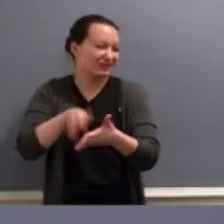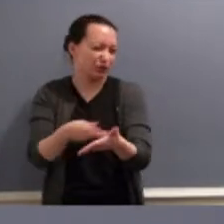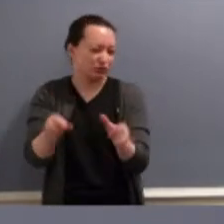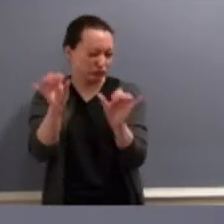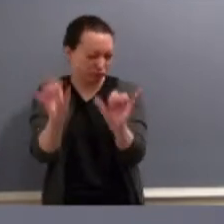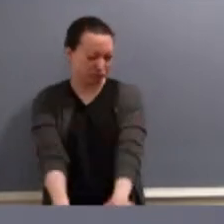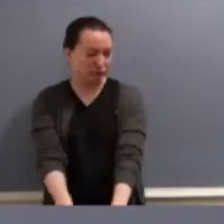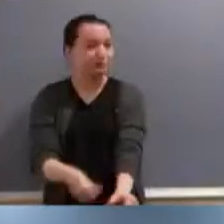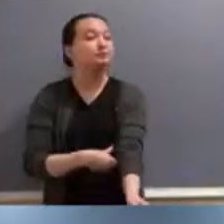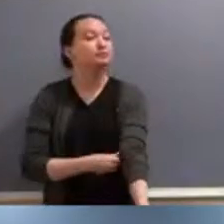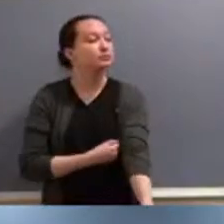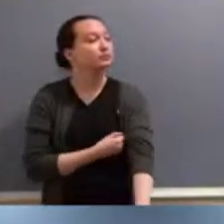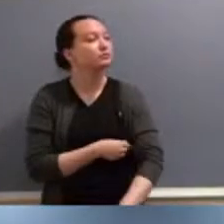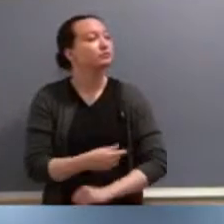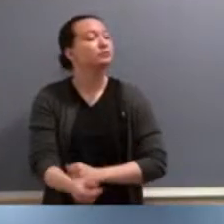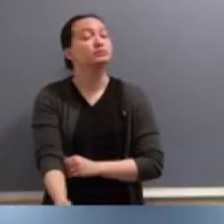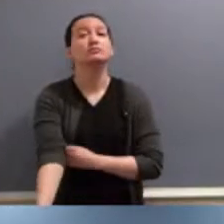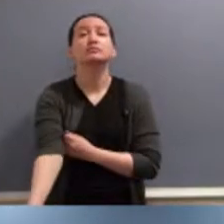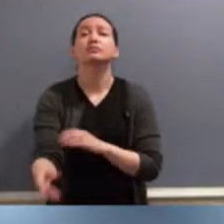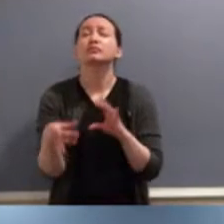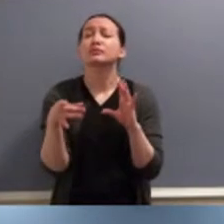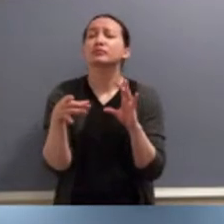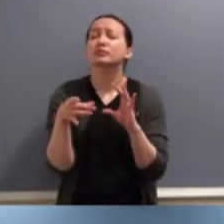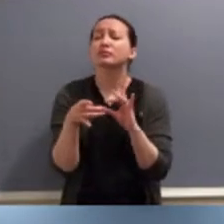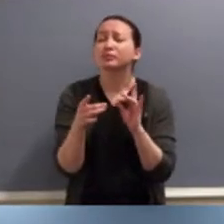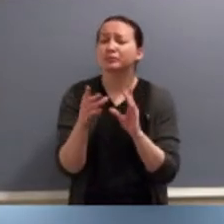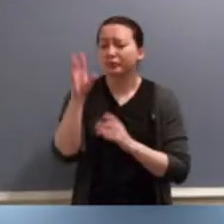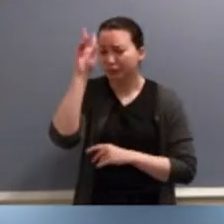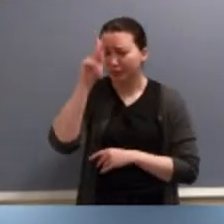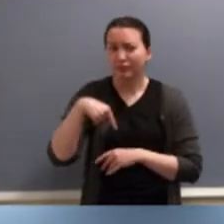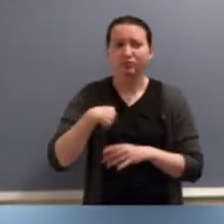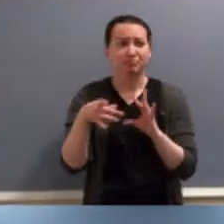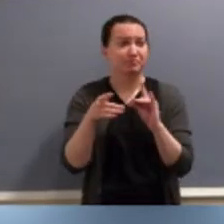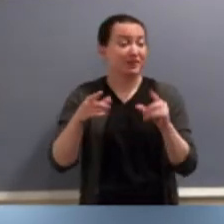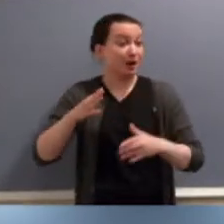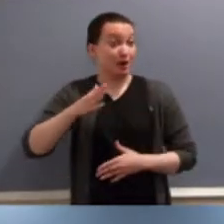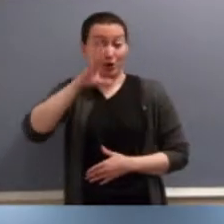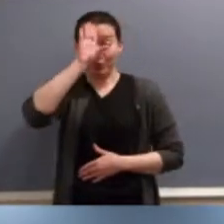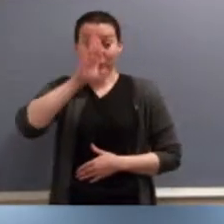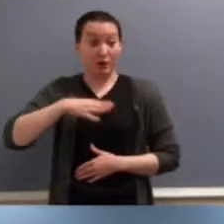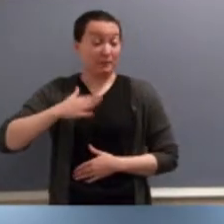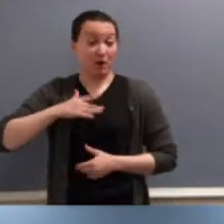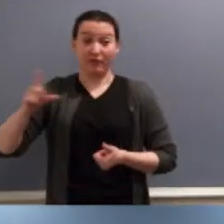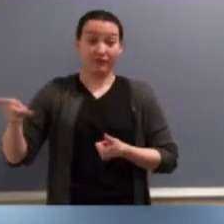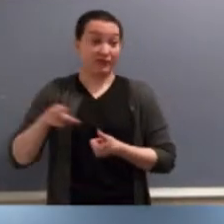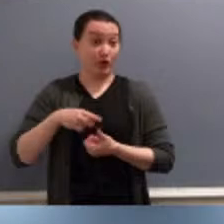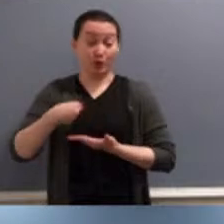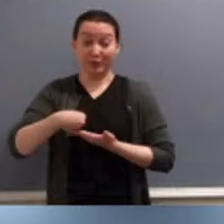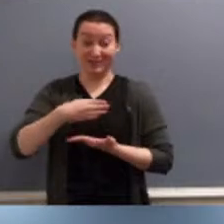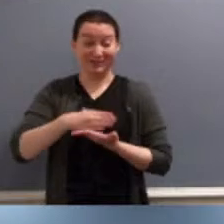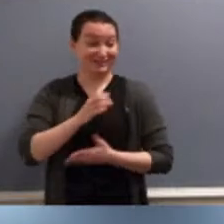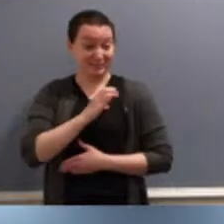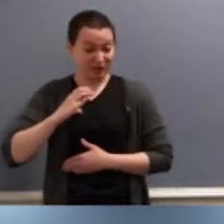thank you I just wanted to this say that this is my first budget as a County Commissioner not my